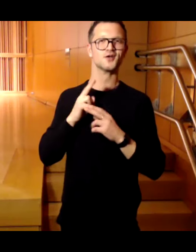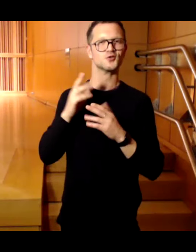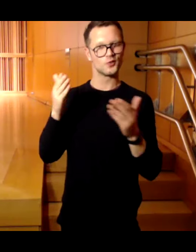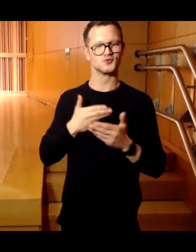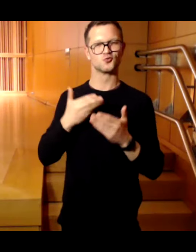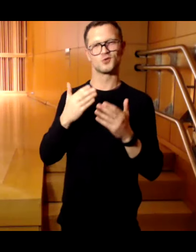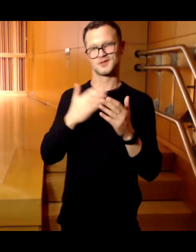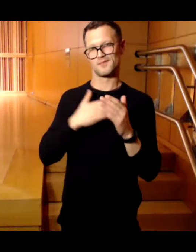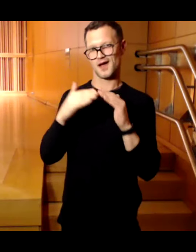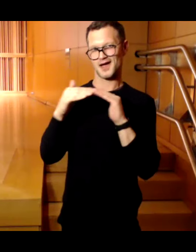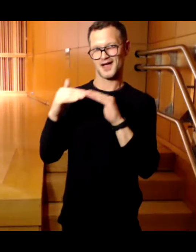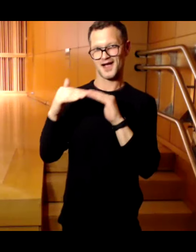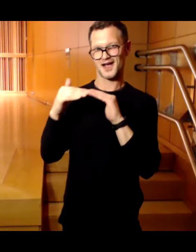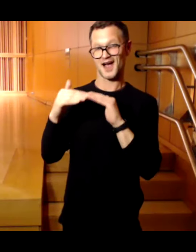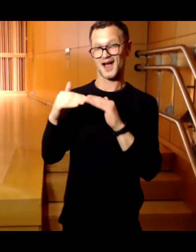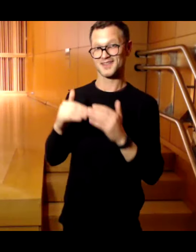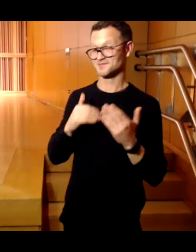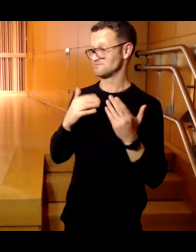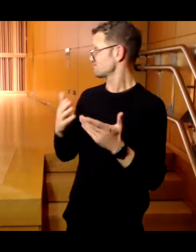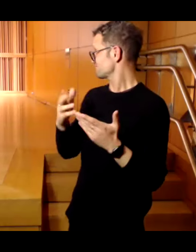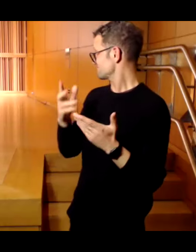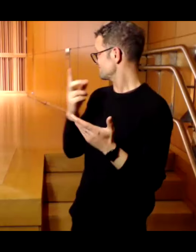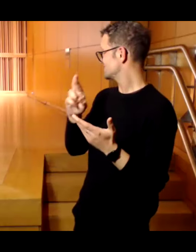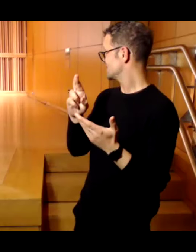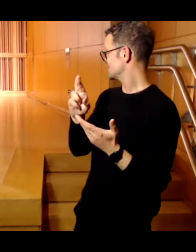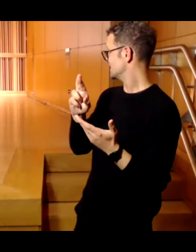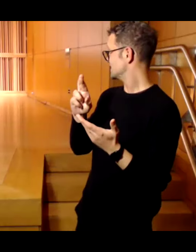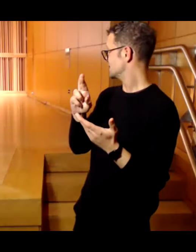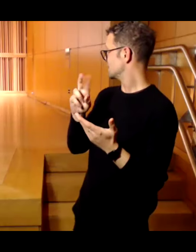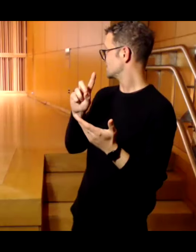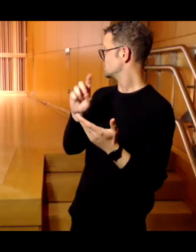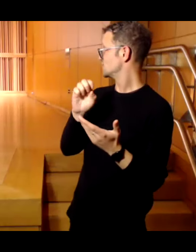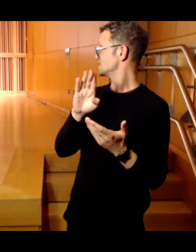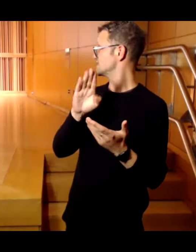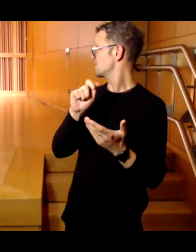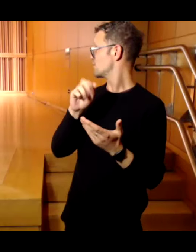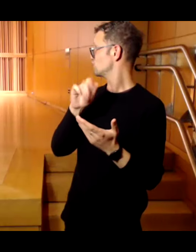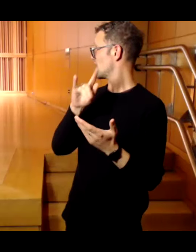comrade, Dr. Deborahati Vishwast. who we will affectionately refer to as Debbie.